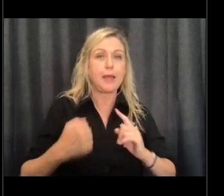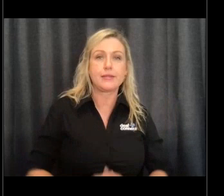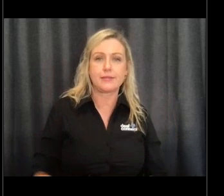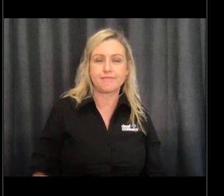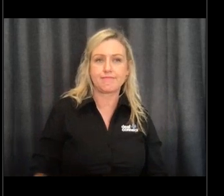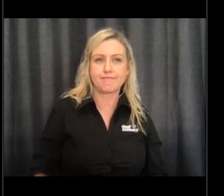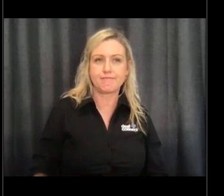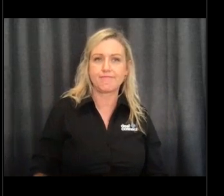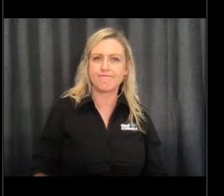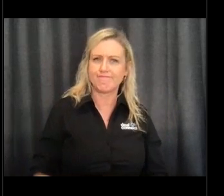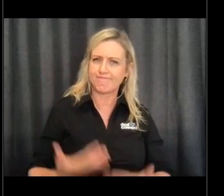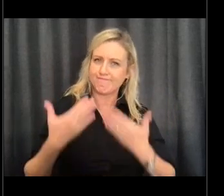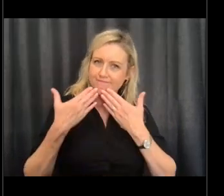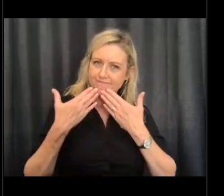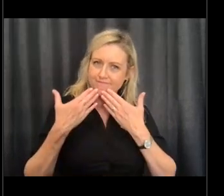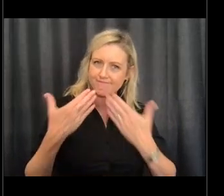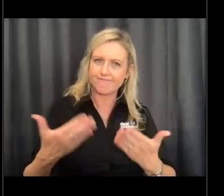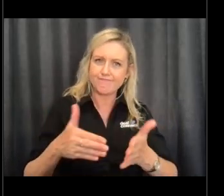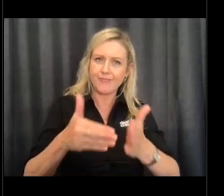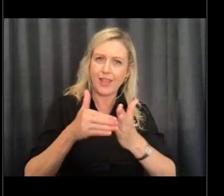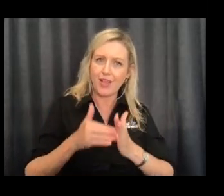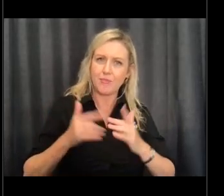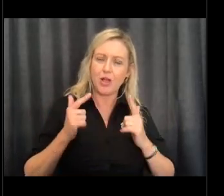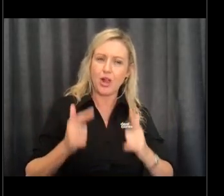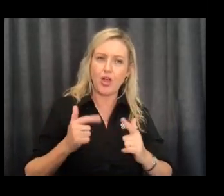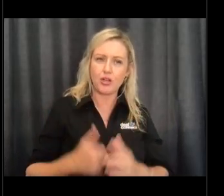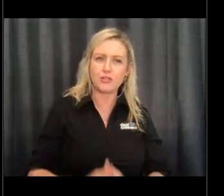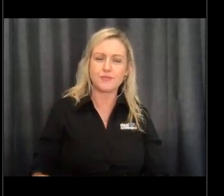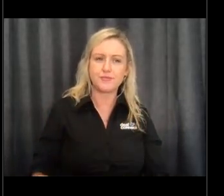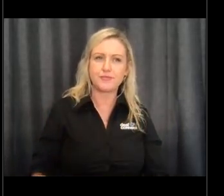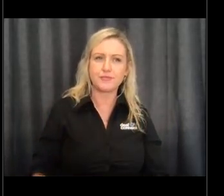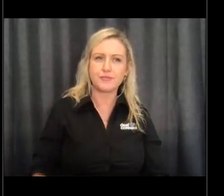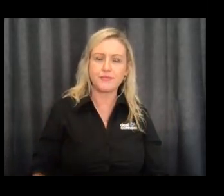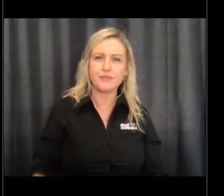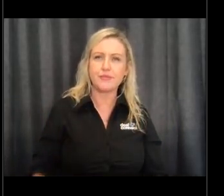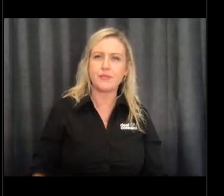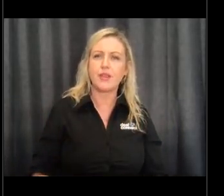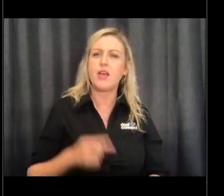That's really helpful and it might be worth just downloading that handout if you haven't